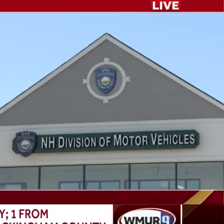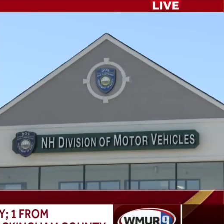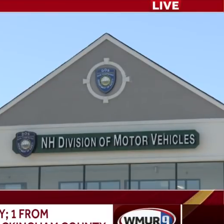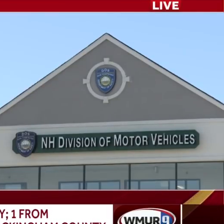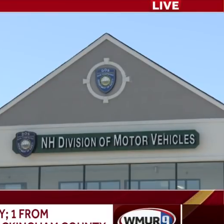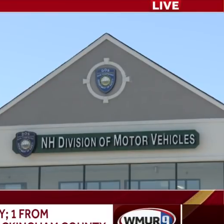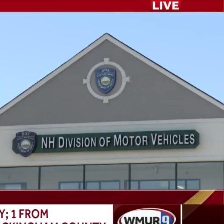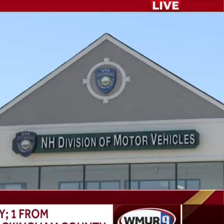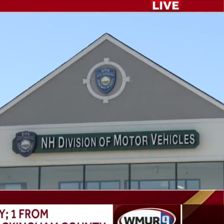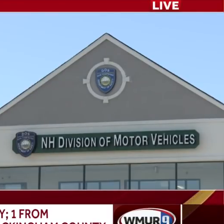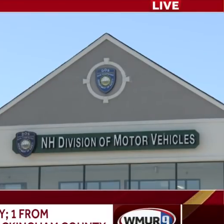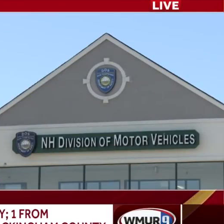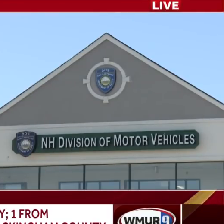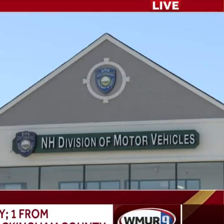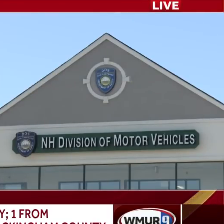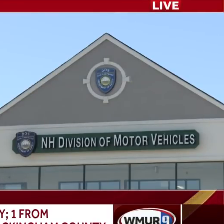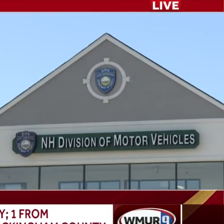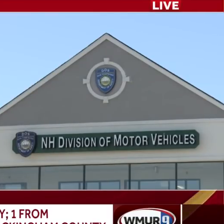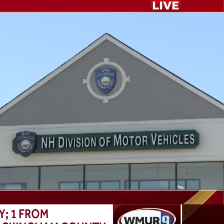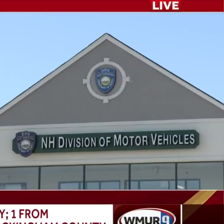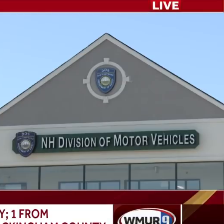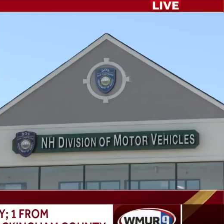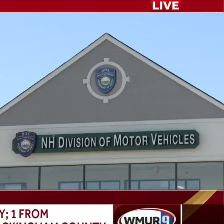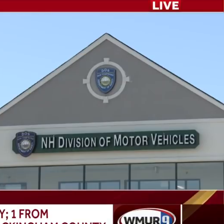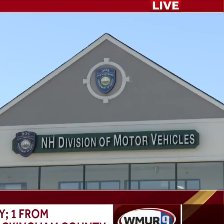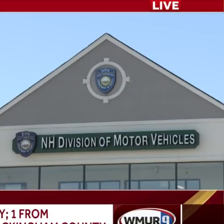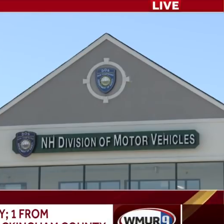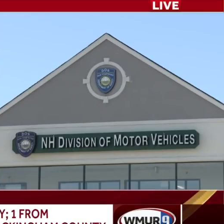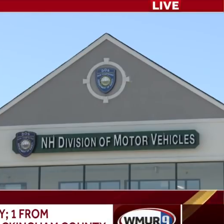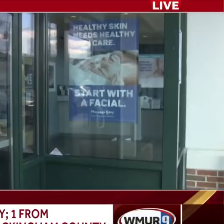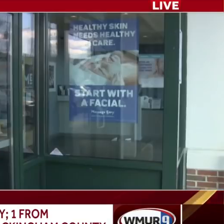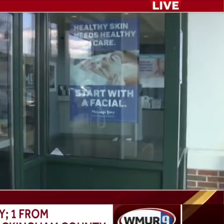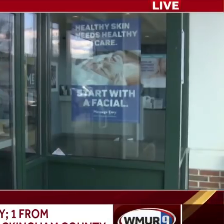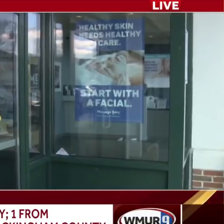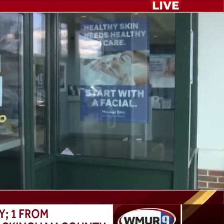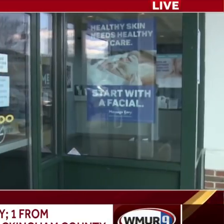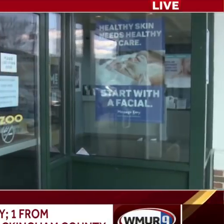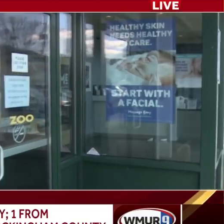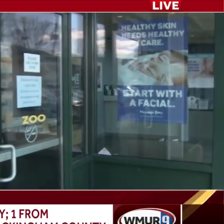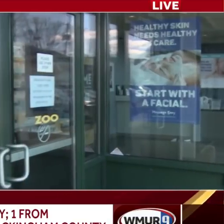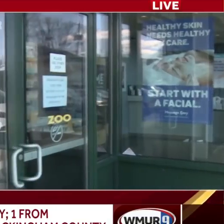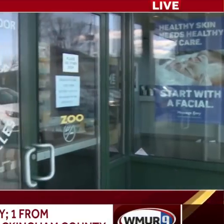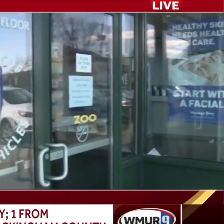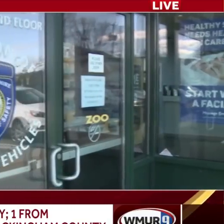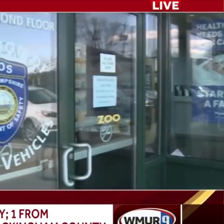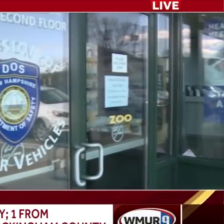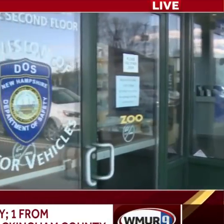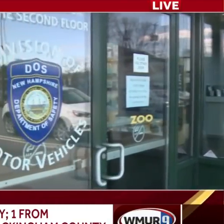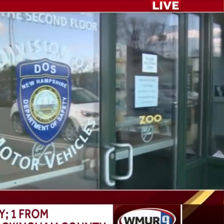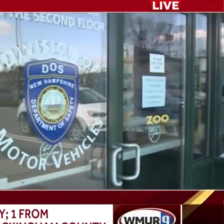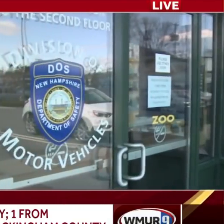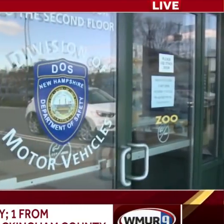WE REACHED OUT TO THOSE PEOPLE DIRECTLY SO THERE IS OFTEN NOT A BROADER NEED FOR A COMMUNITY NOTIFICATION.